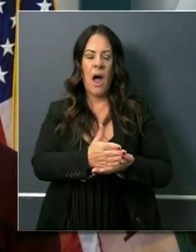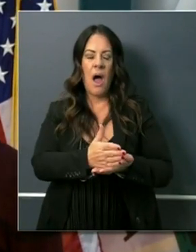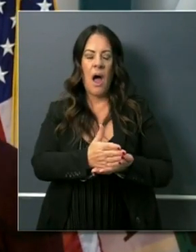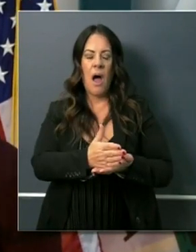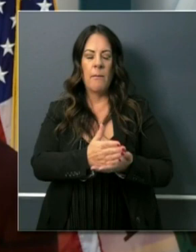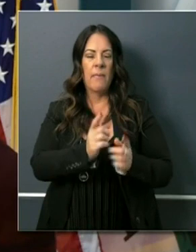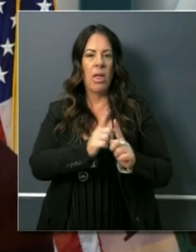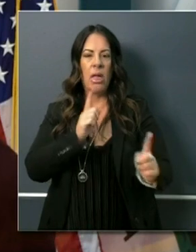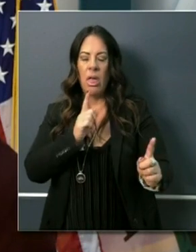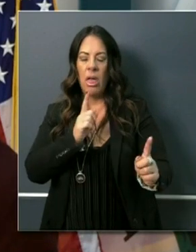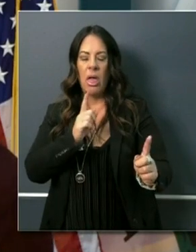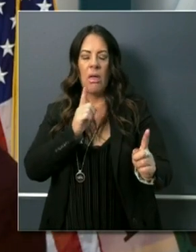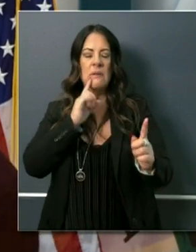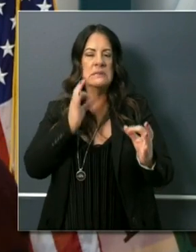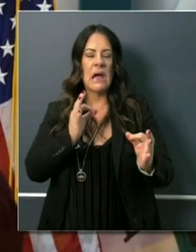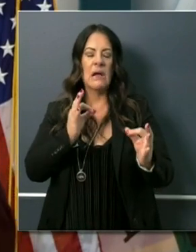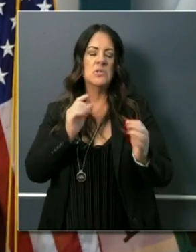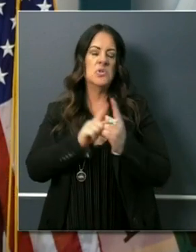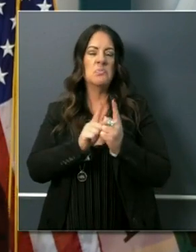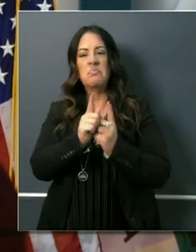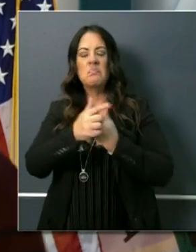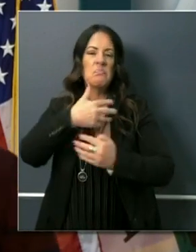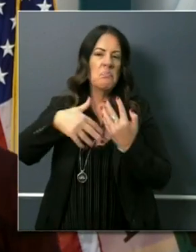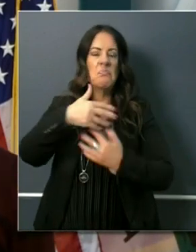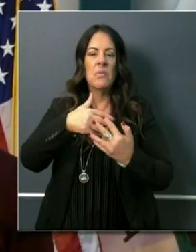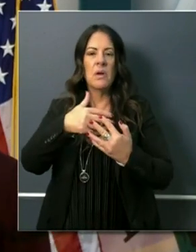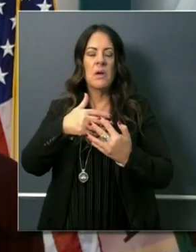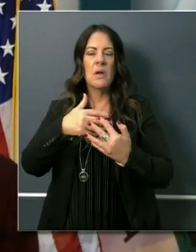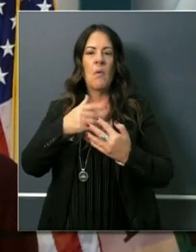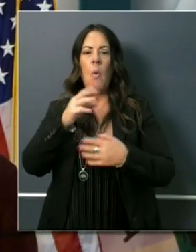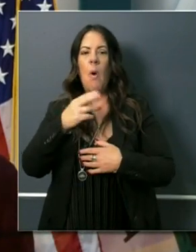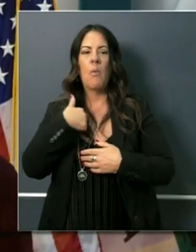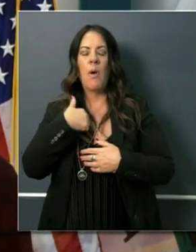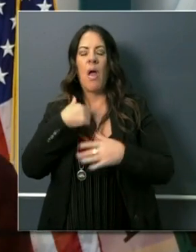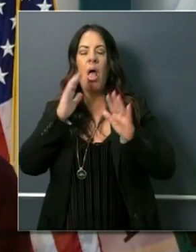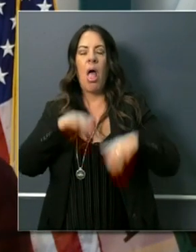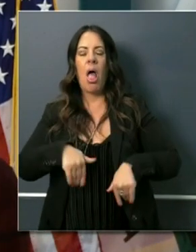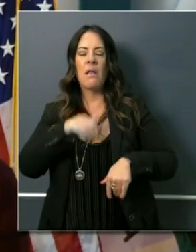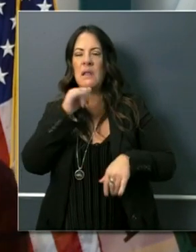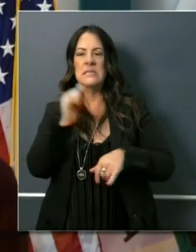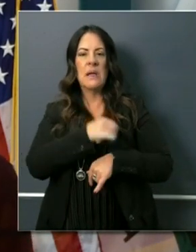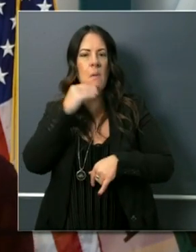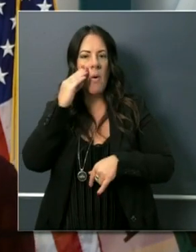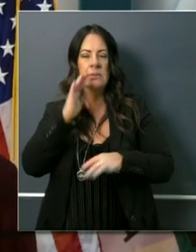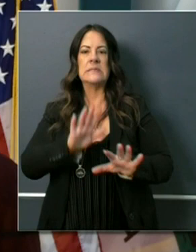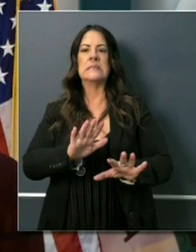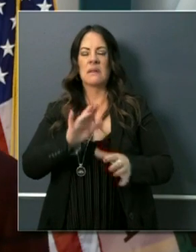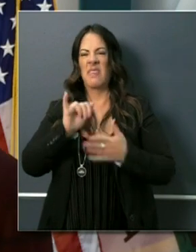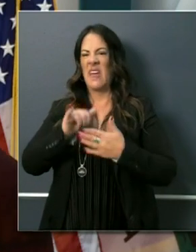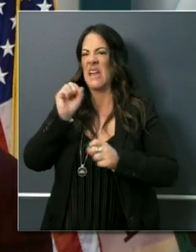BUT MUCHHMORE SIMILAR TO SOMETHING THAT RISES QUICKLY IF WE LOSE THE FOCUS ON PHYSICAL